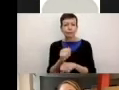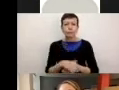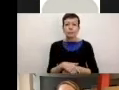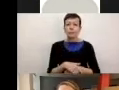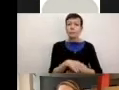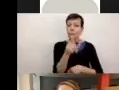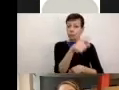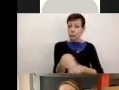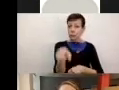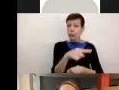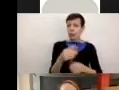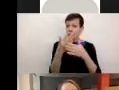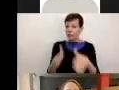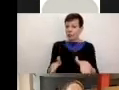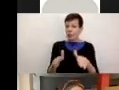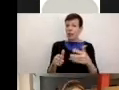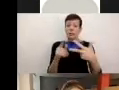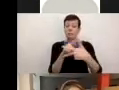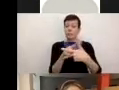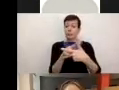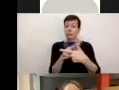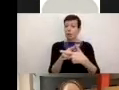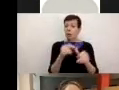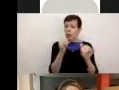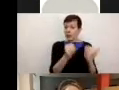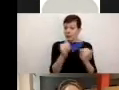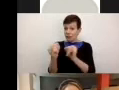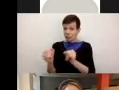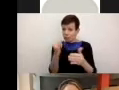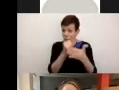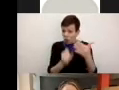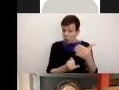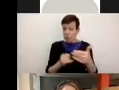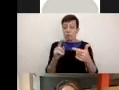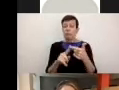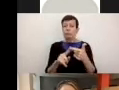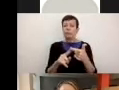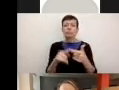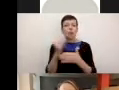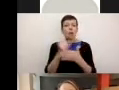artists and arts collectives and the programs for arts organizations to support recovery efforts.